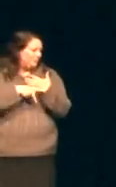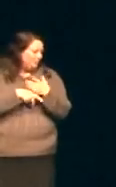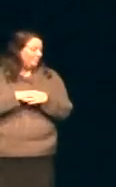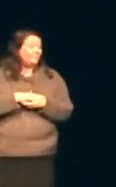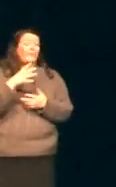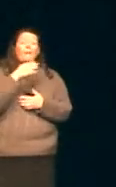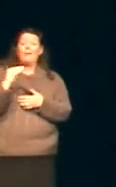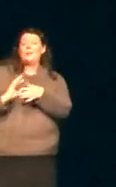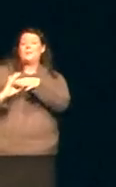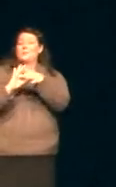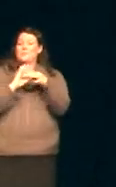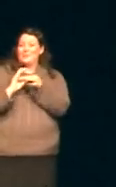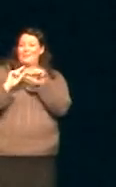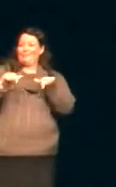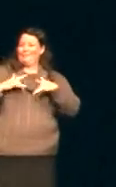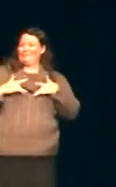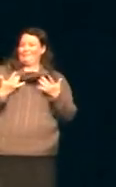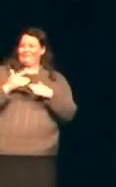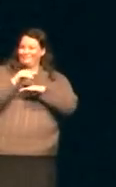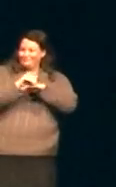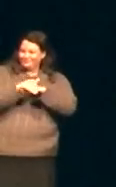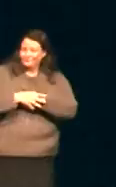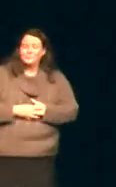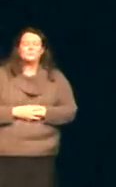the Deaf studies program here at BCC, and I have